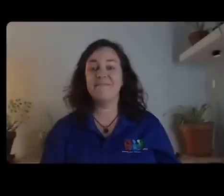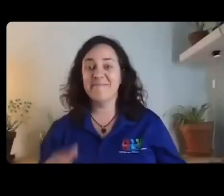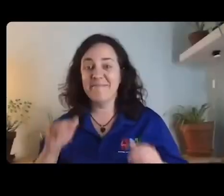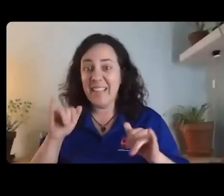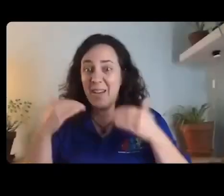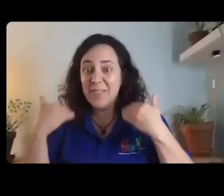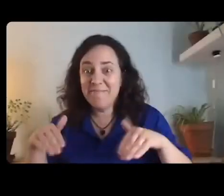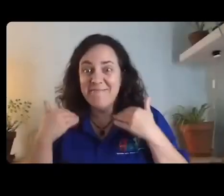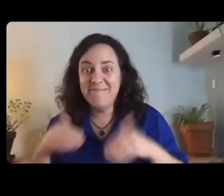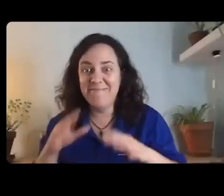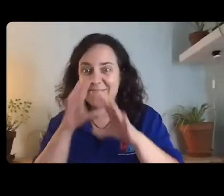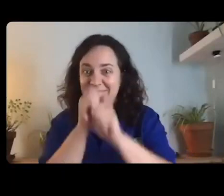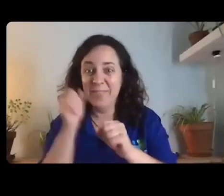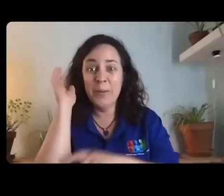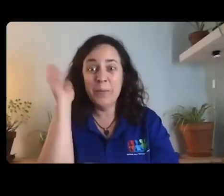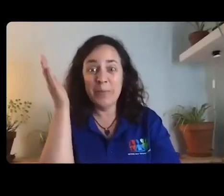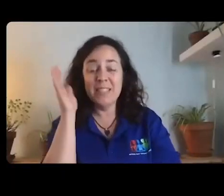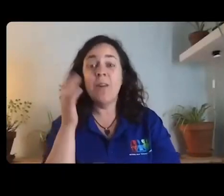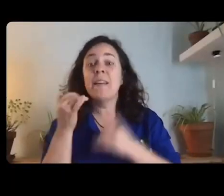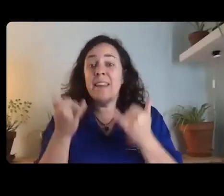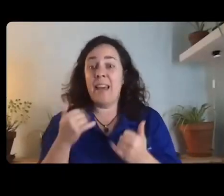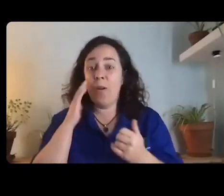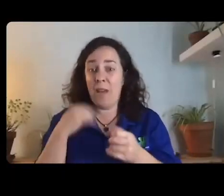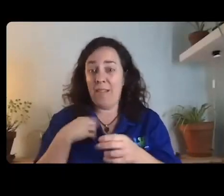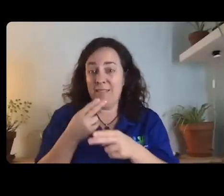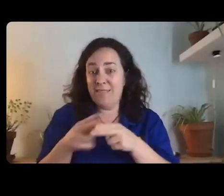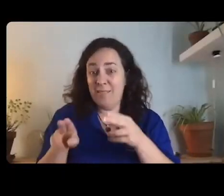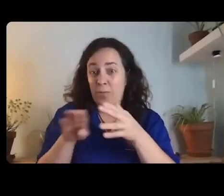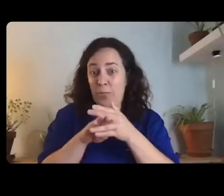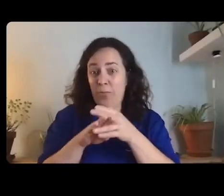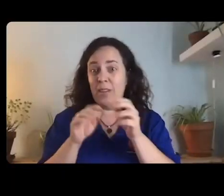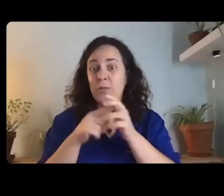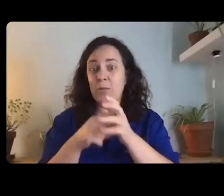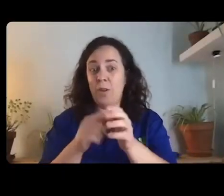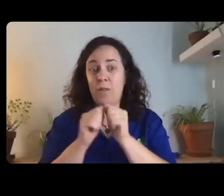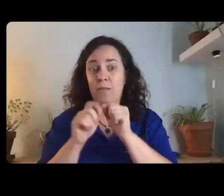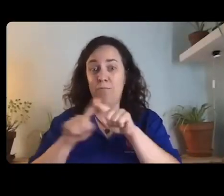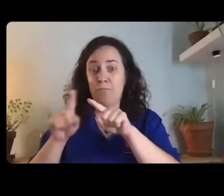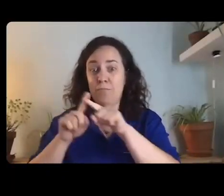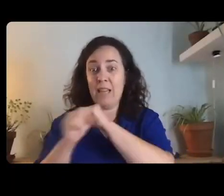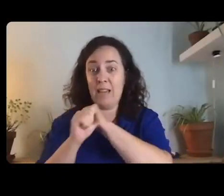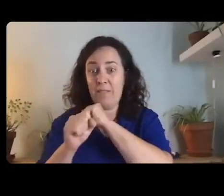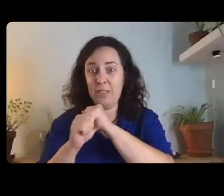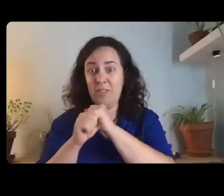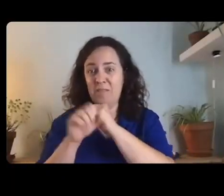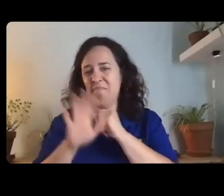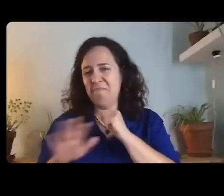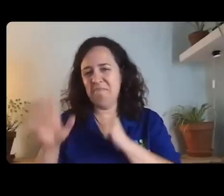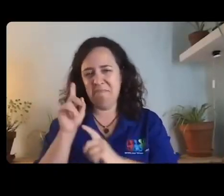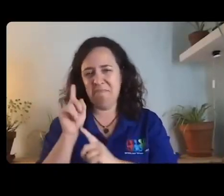> Wonderful, presentation, Blake! We're going to take a short break.